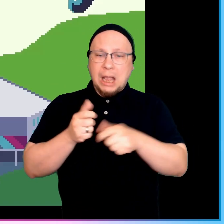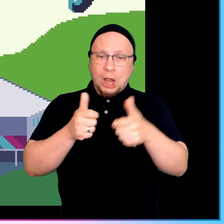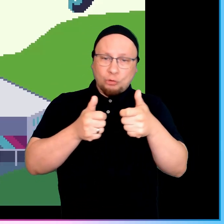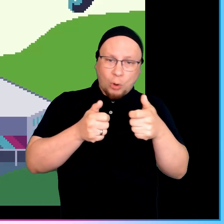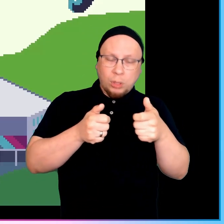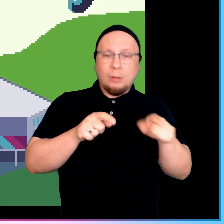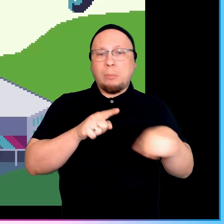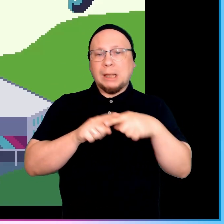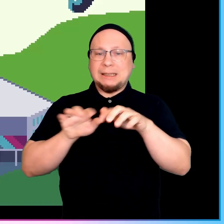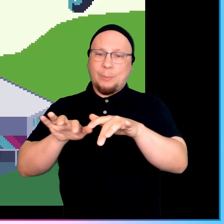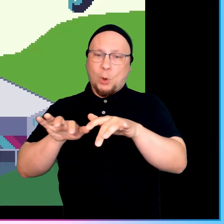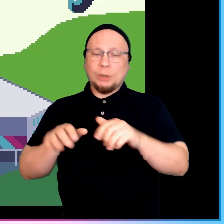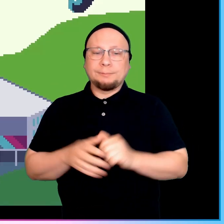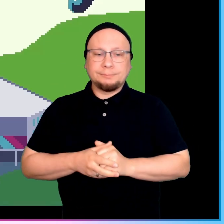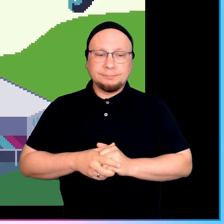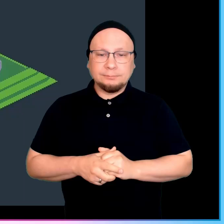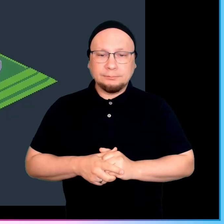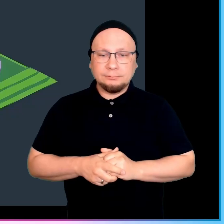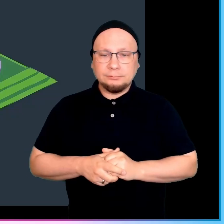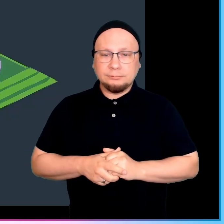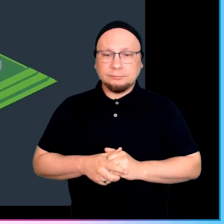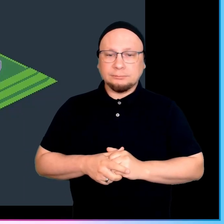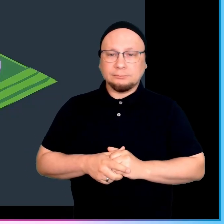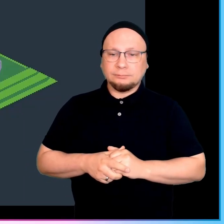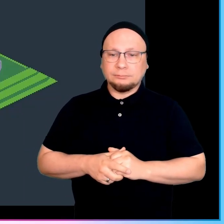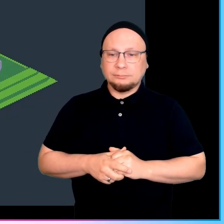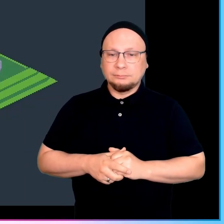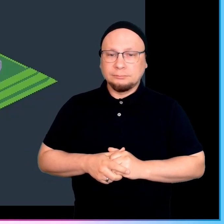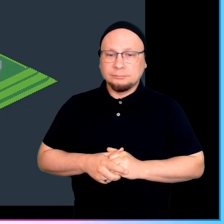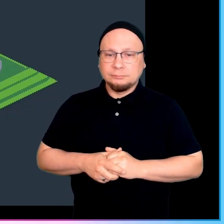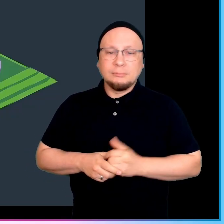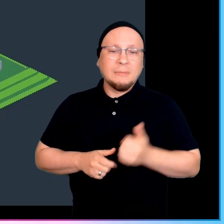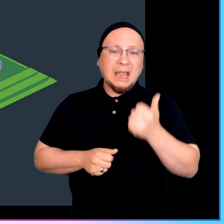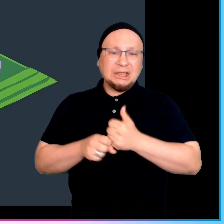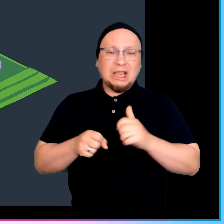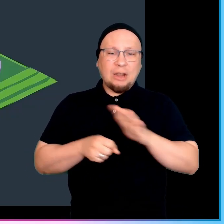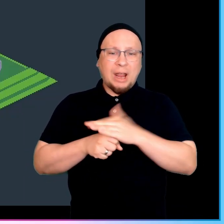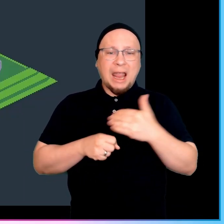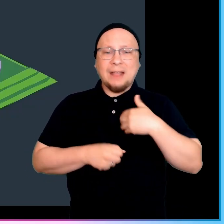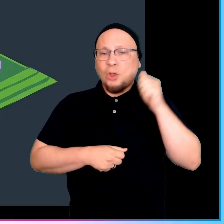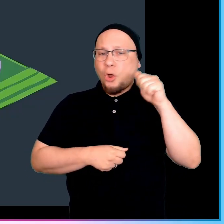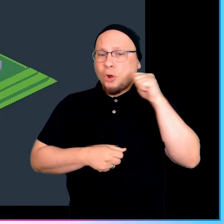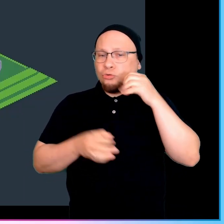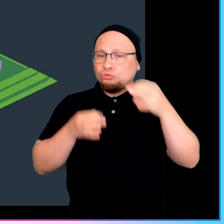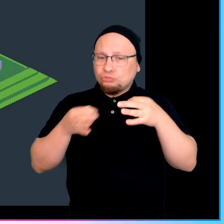Start Building. Level audio descriptions start automatically on level load,